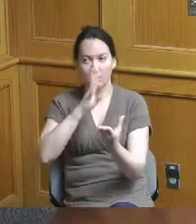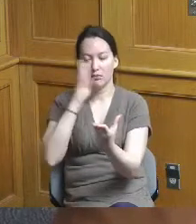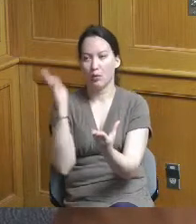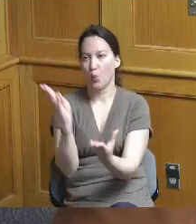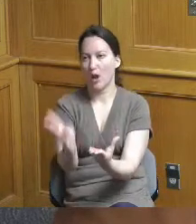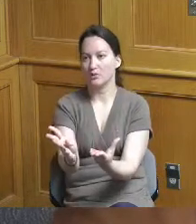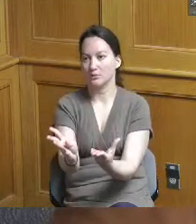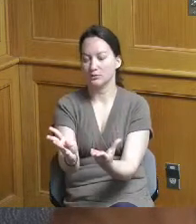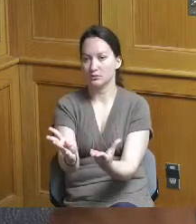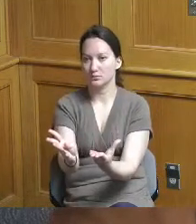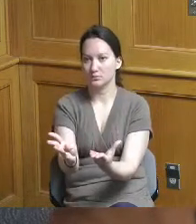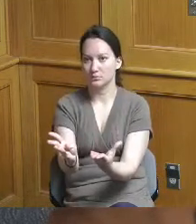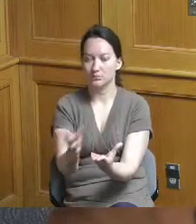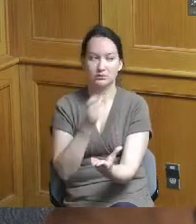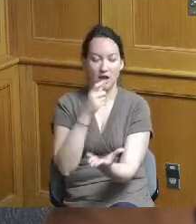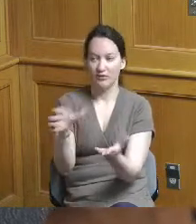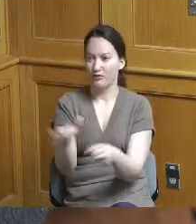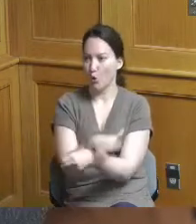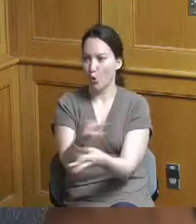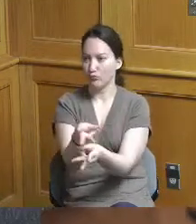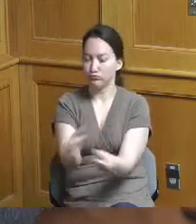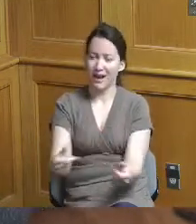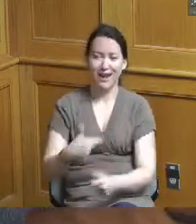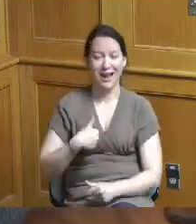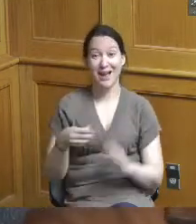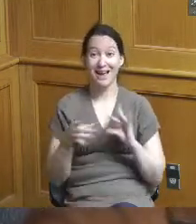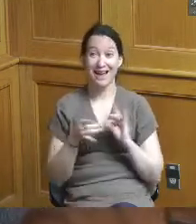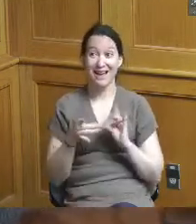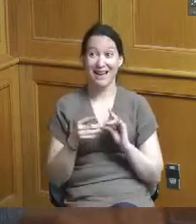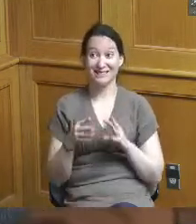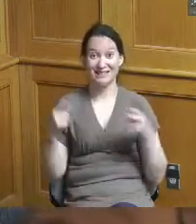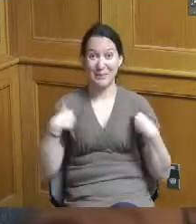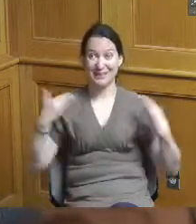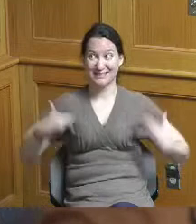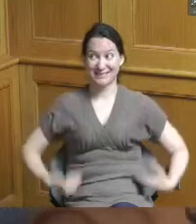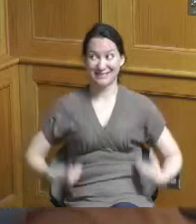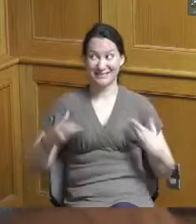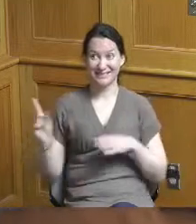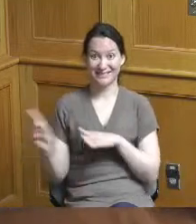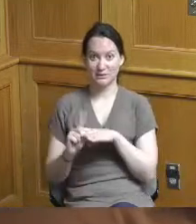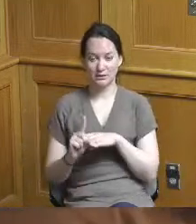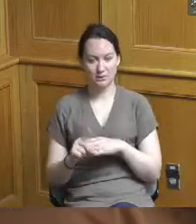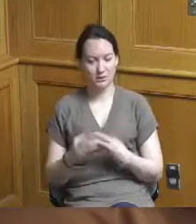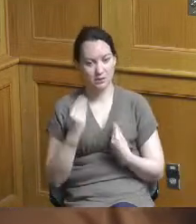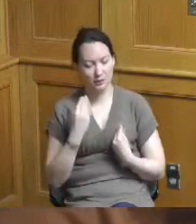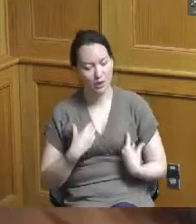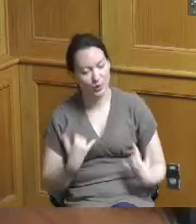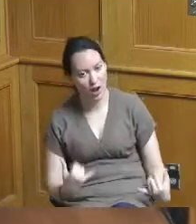and if I'm just supposed to be here to be window dressing then you need to let me know now so I